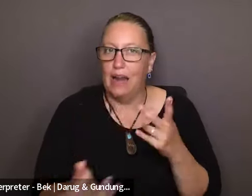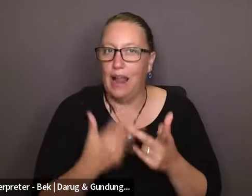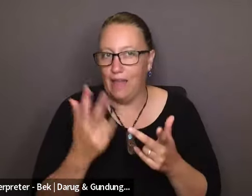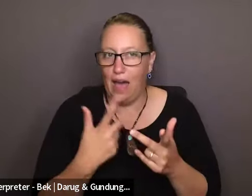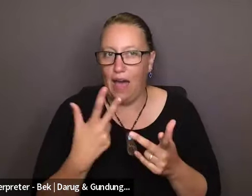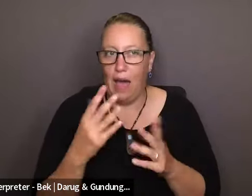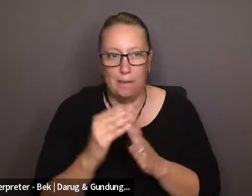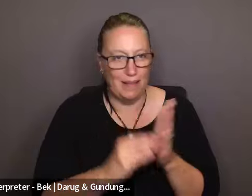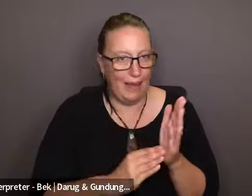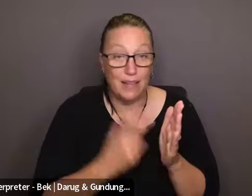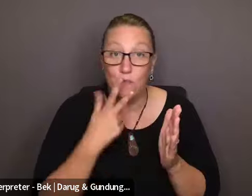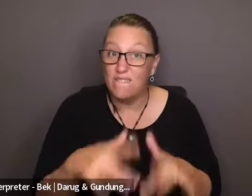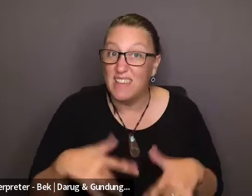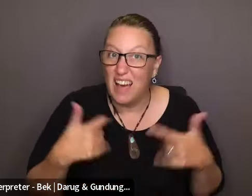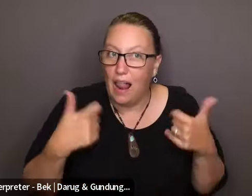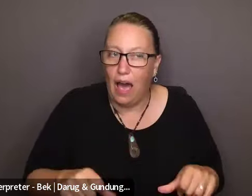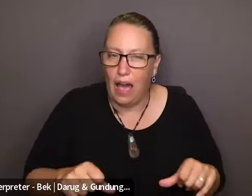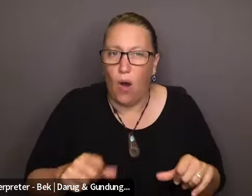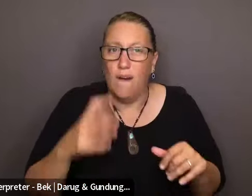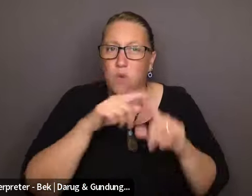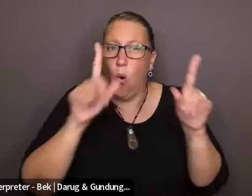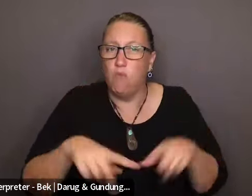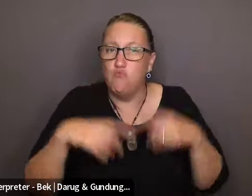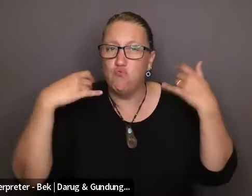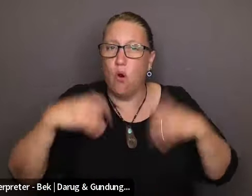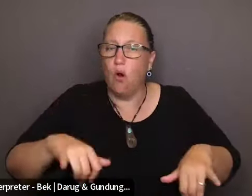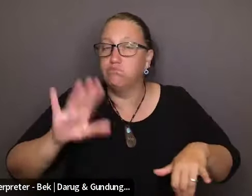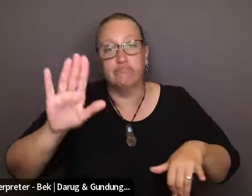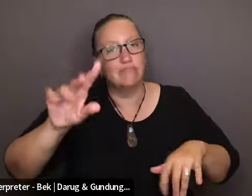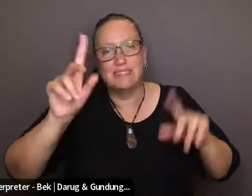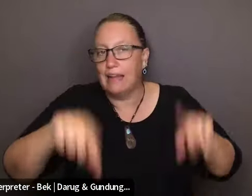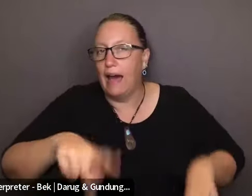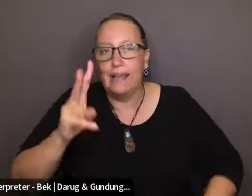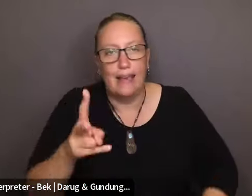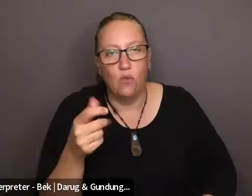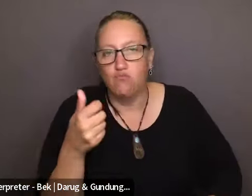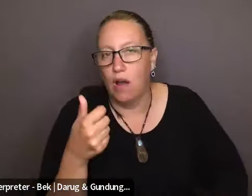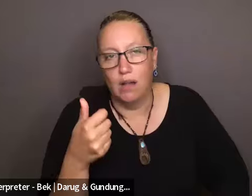the questions and what it looks like. But you can always start another application if you feel like